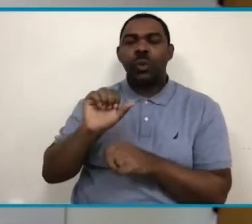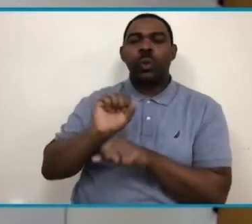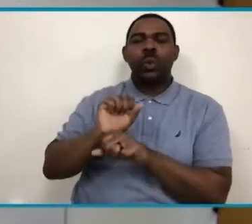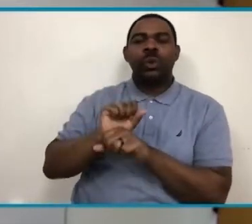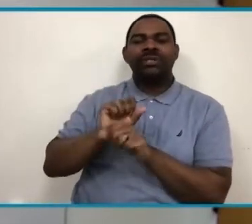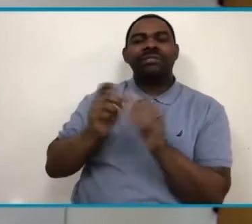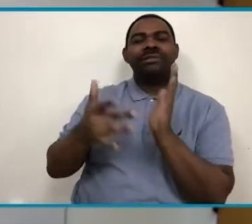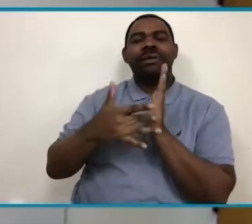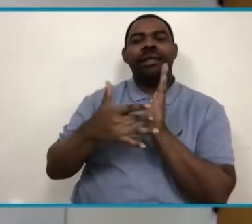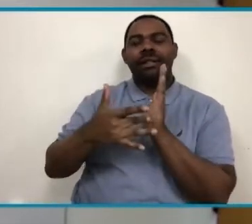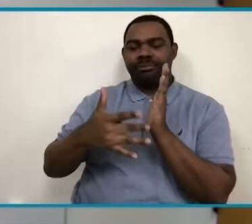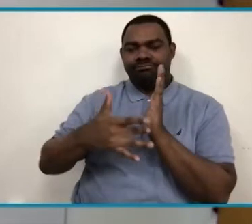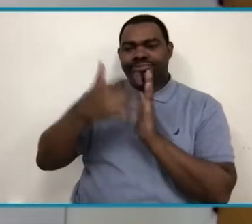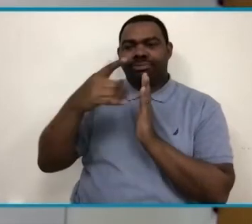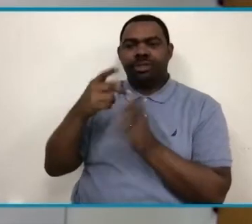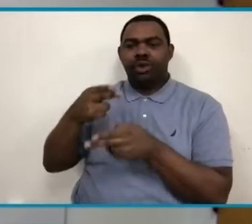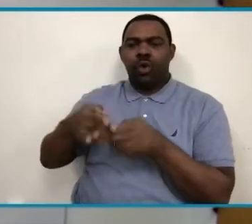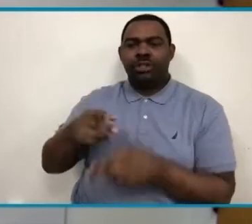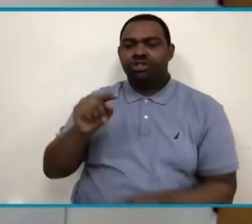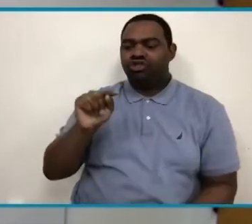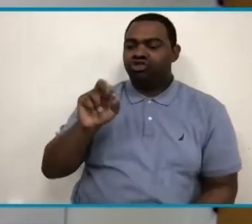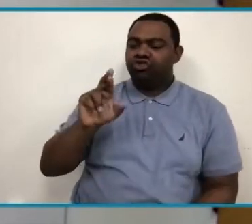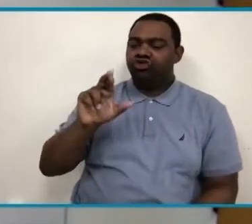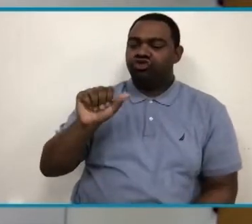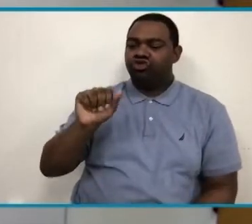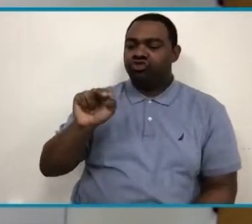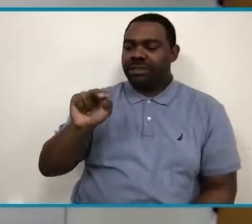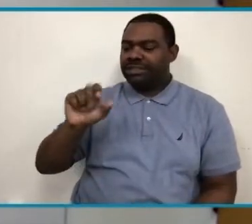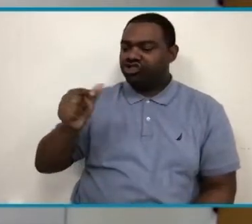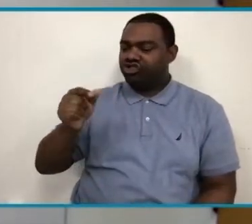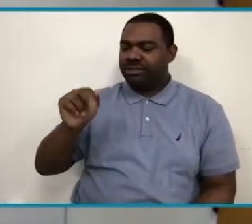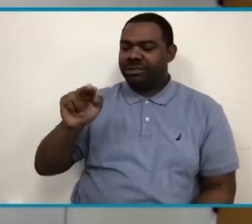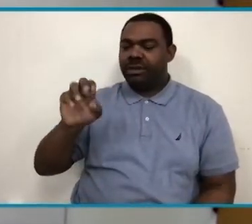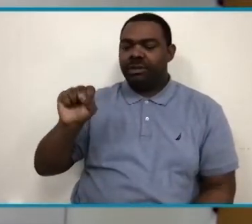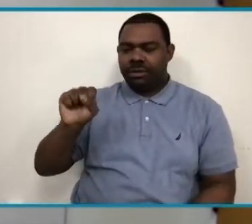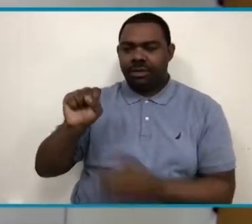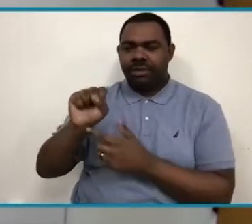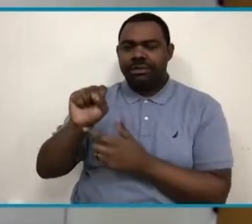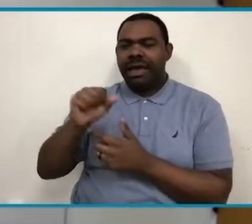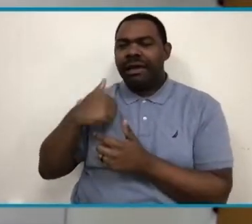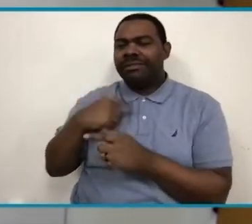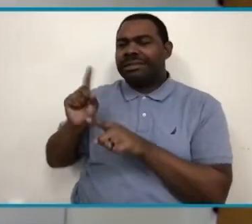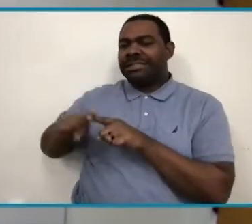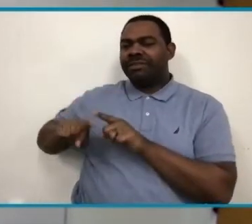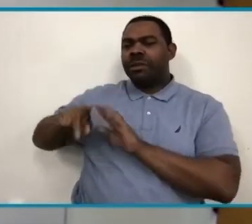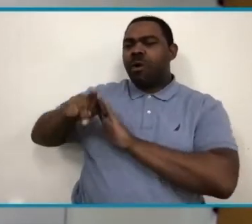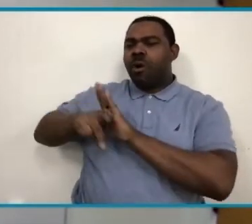We have several protocols active with this which has some interaction in terms of